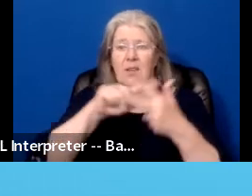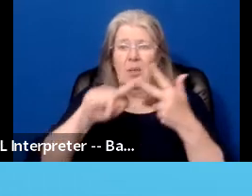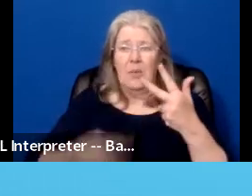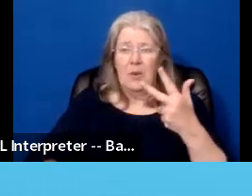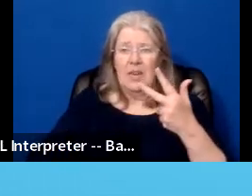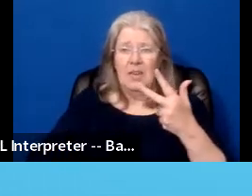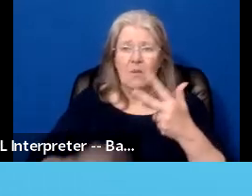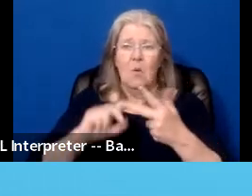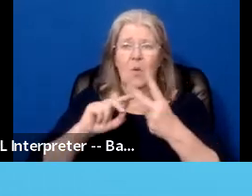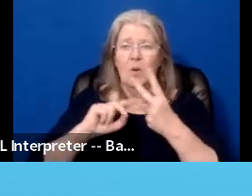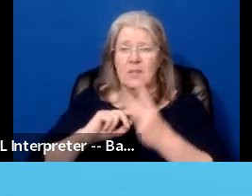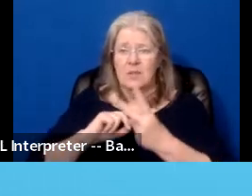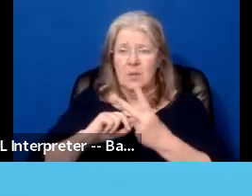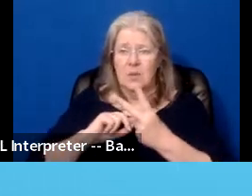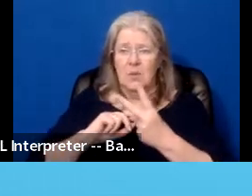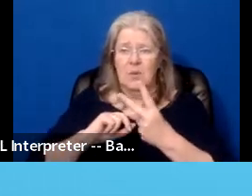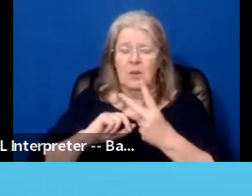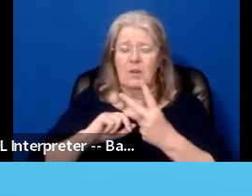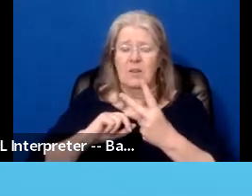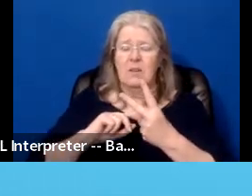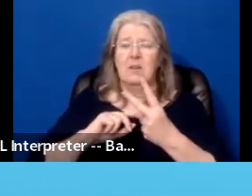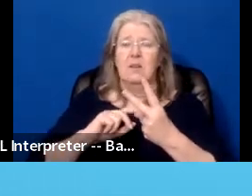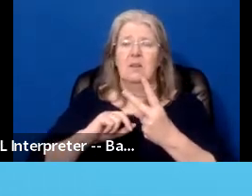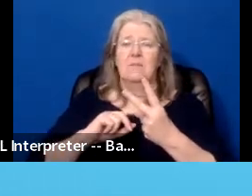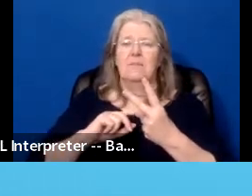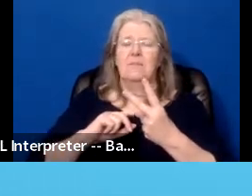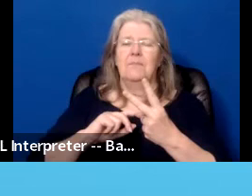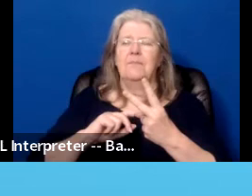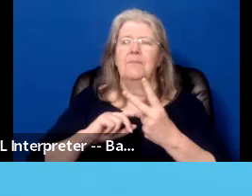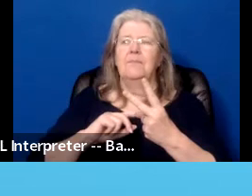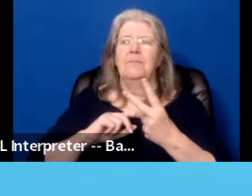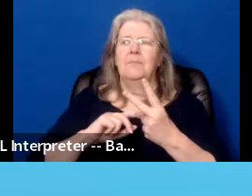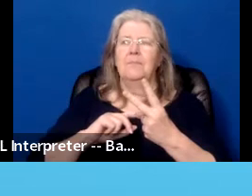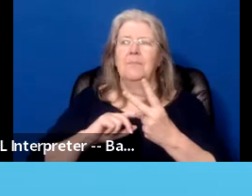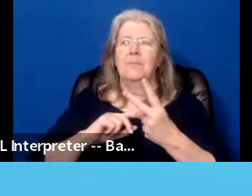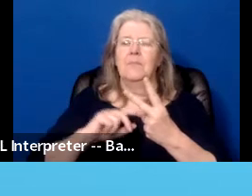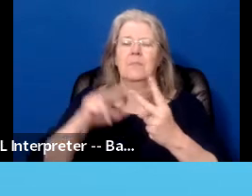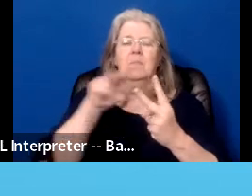Dr. Klemsz: So I believe that they're talking about having a full primary series, and then